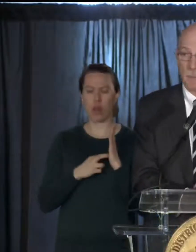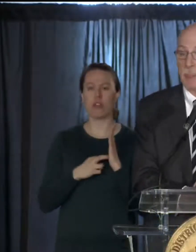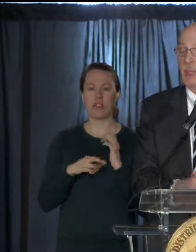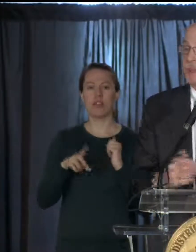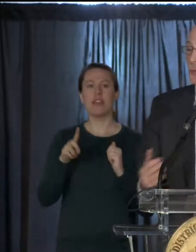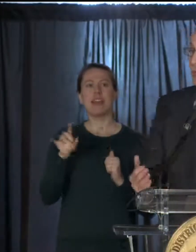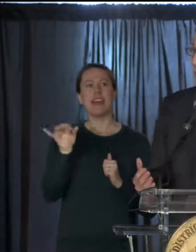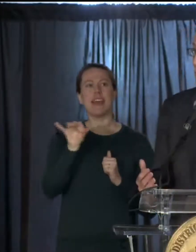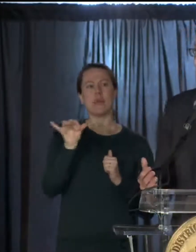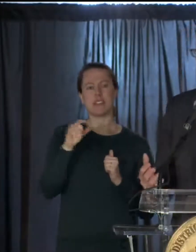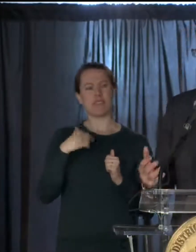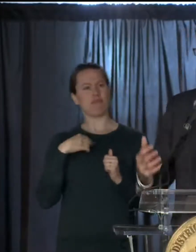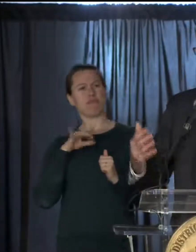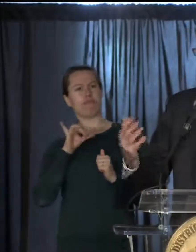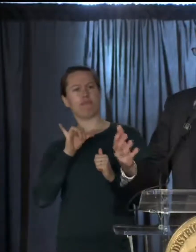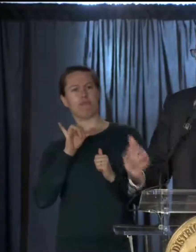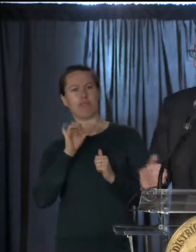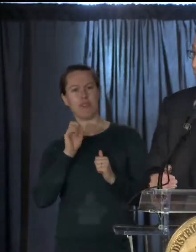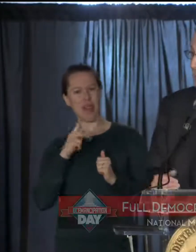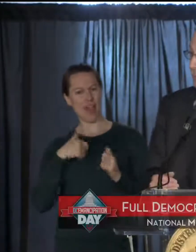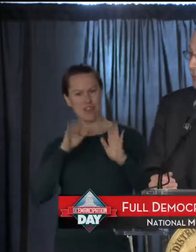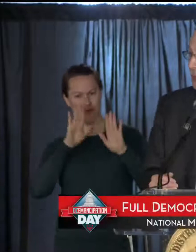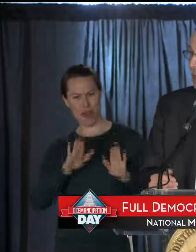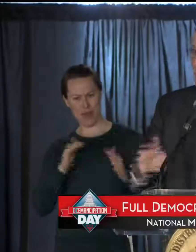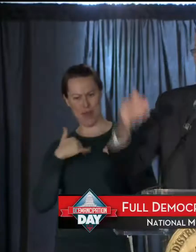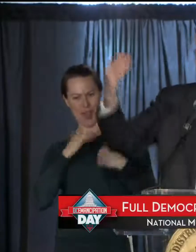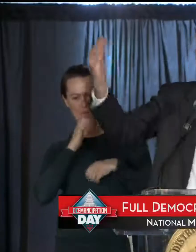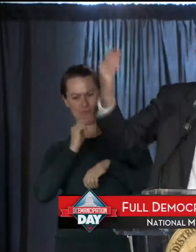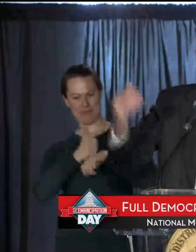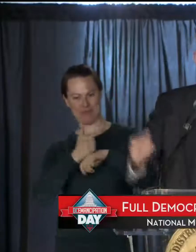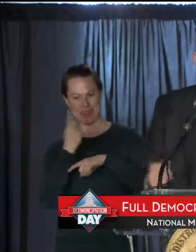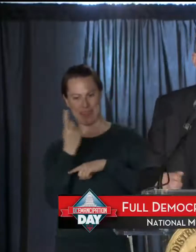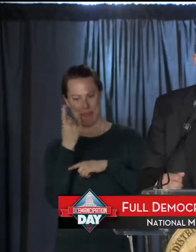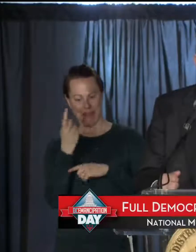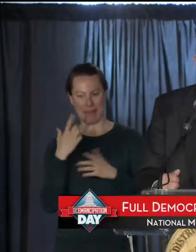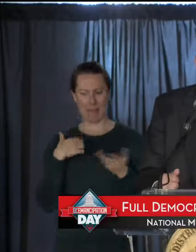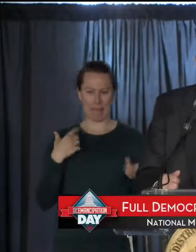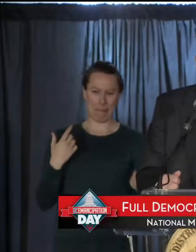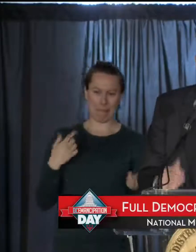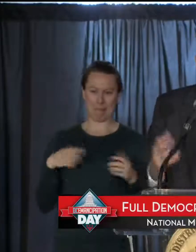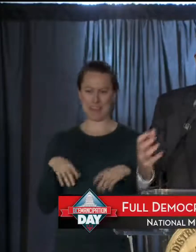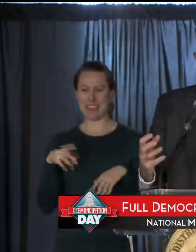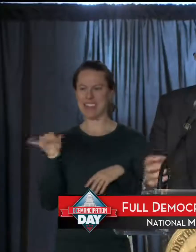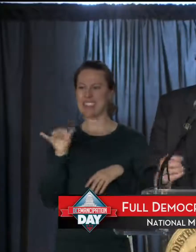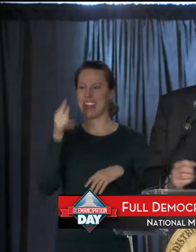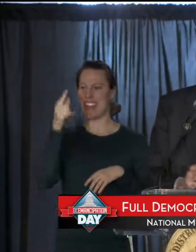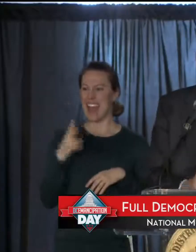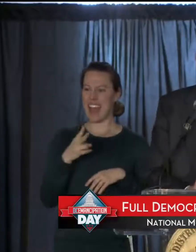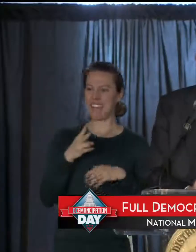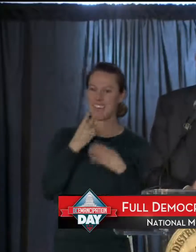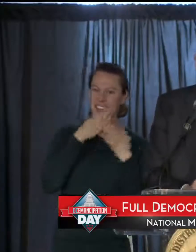IT IS GREAT THAT WE HAVE SOMETHING, SORT OF LIKE HALF HEAVEN AND HALF HELL BUT IT IS REALLY NOT EITHER.